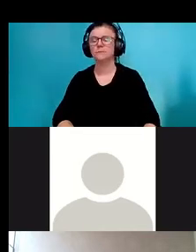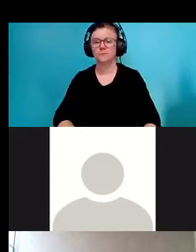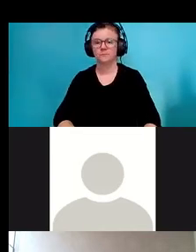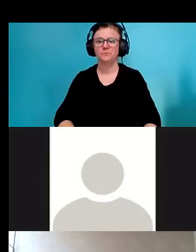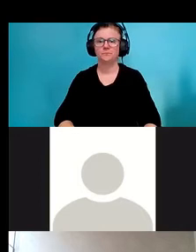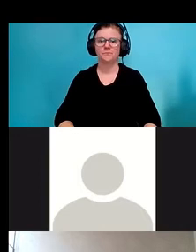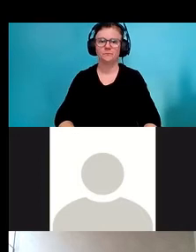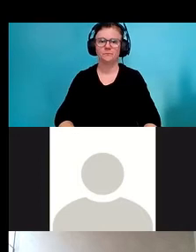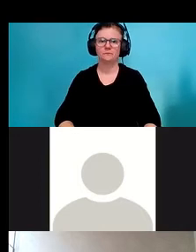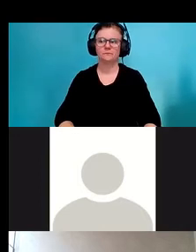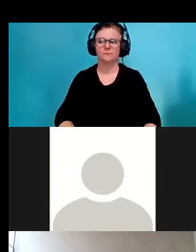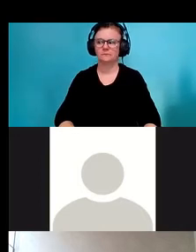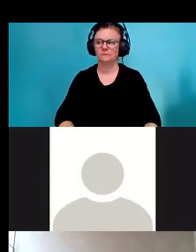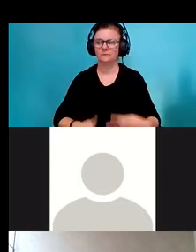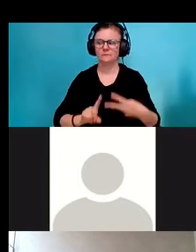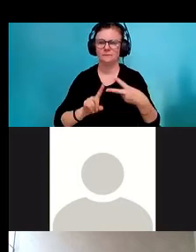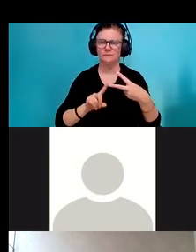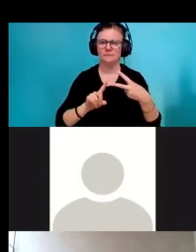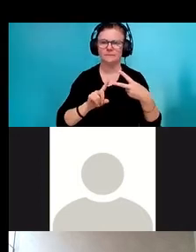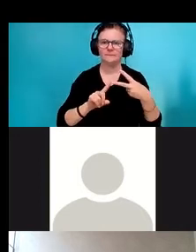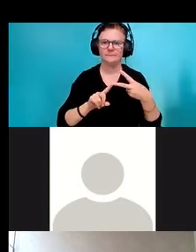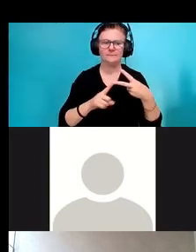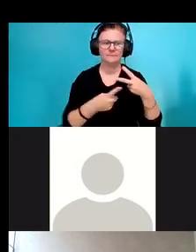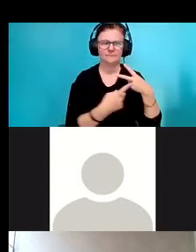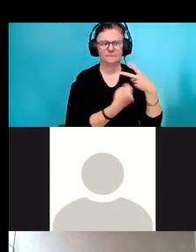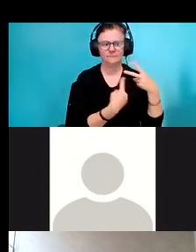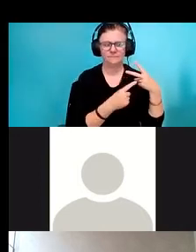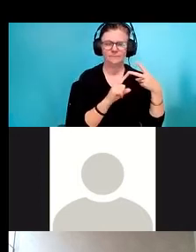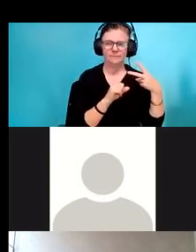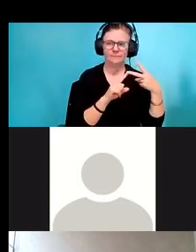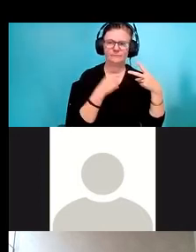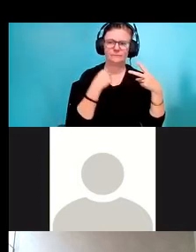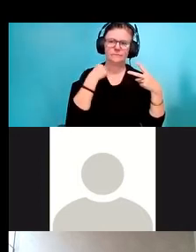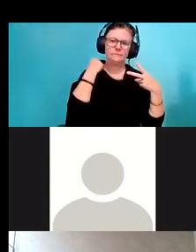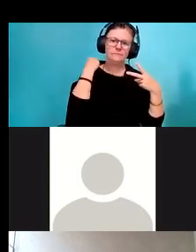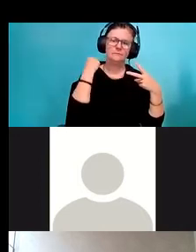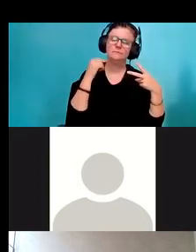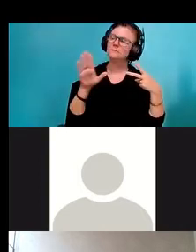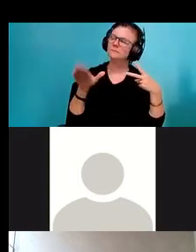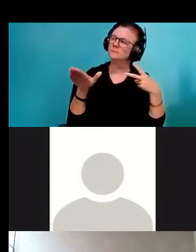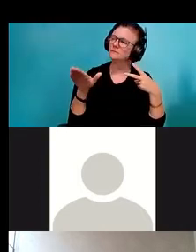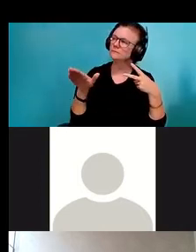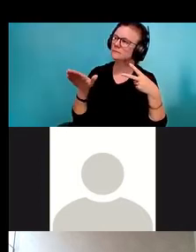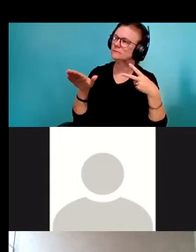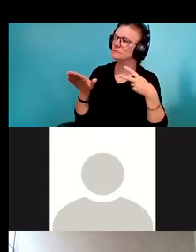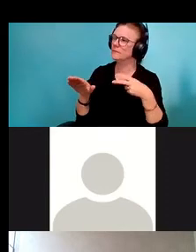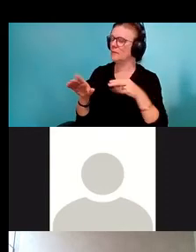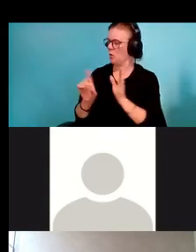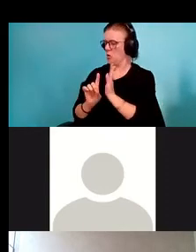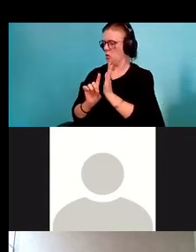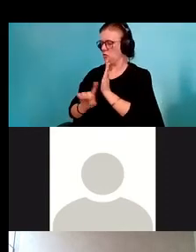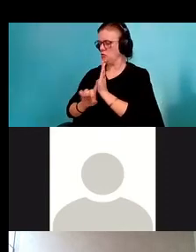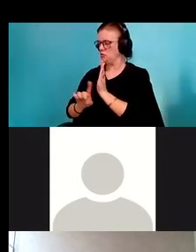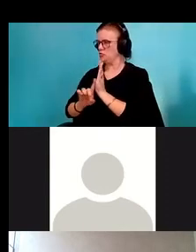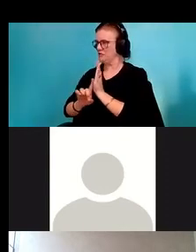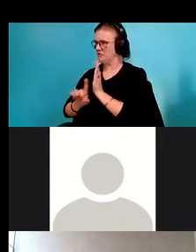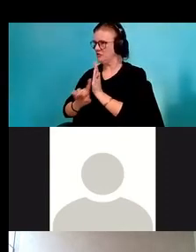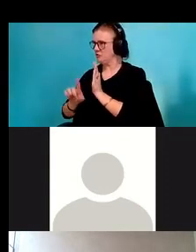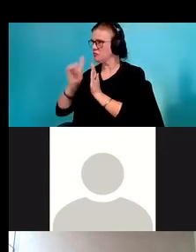And then the second question I want to address was a question, are we able to use research to support the anecdotal data in the narrative?